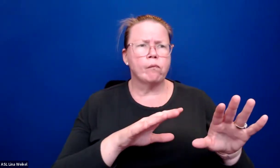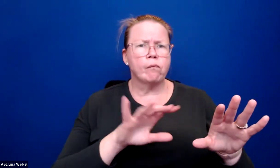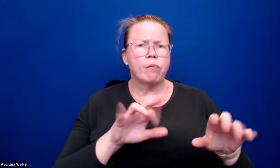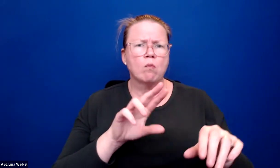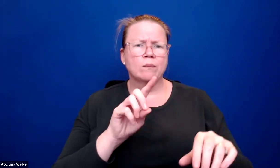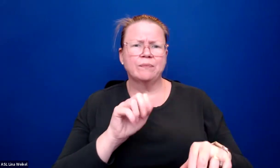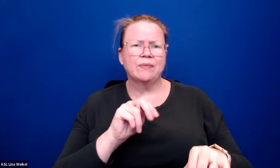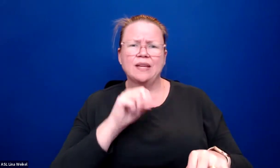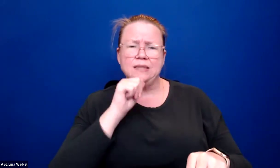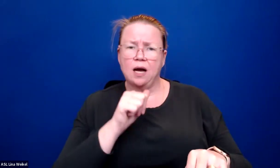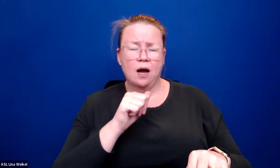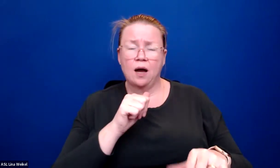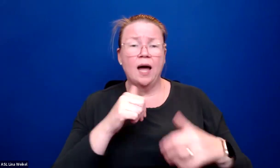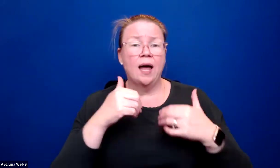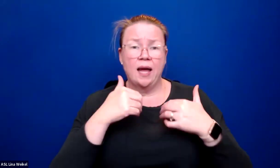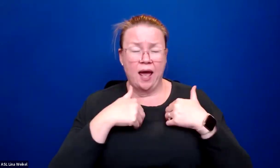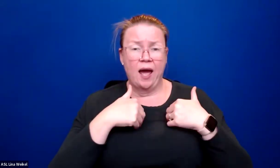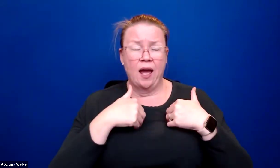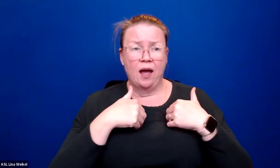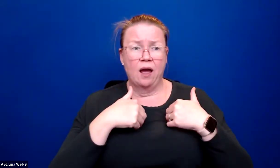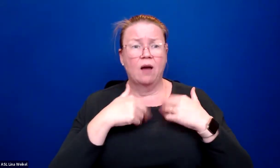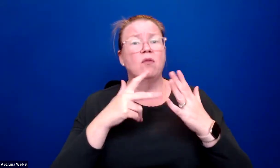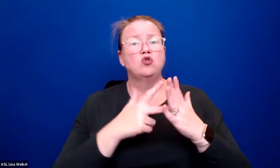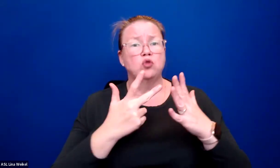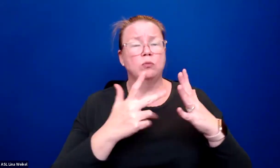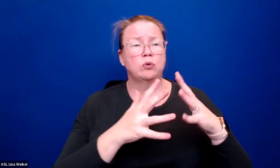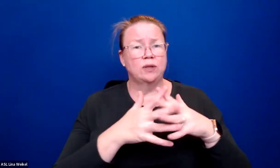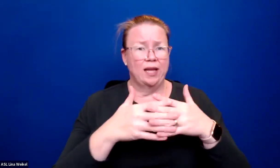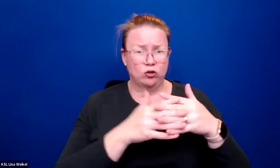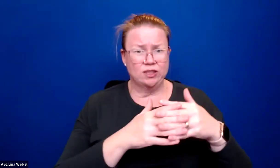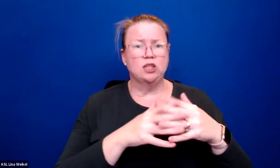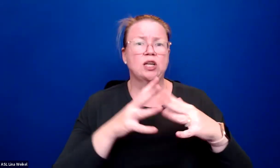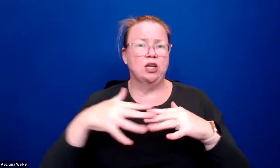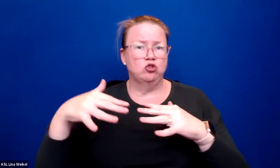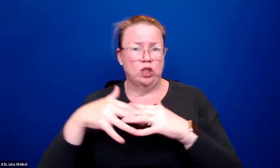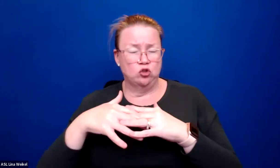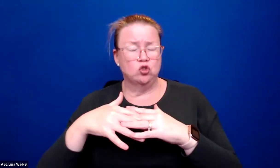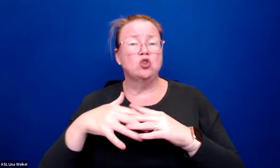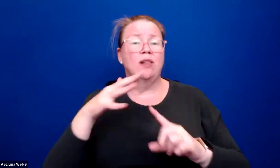Andy Padilla: It doesn't have the triple intersection of indigenous environmental and disability.